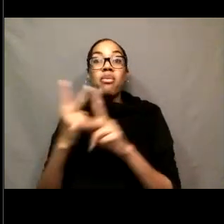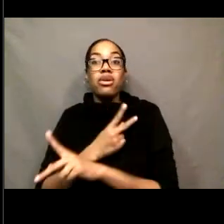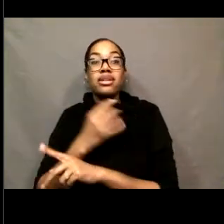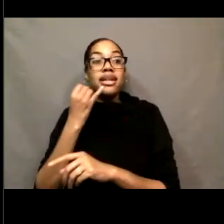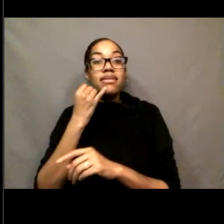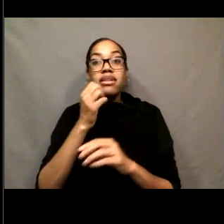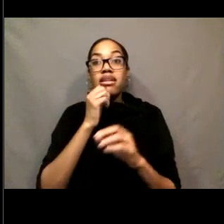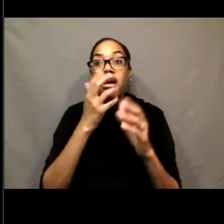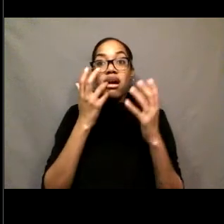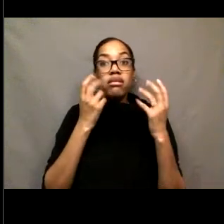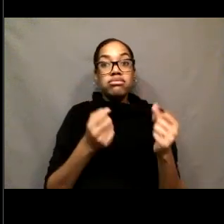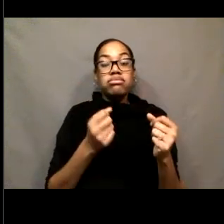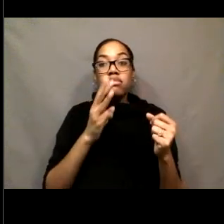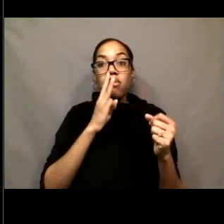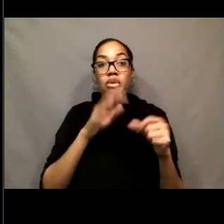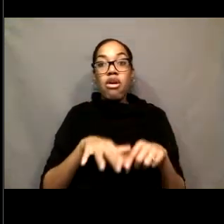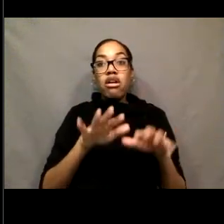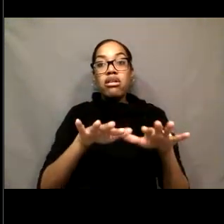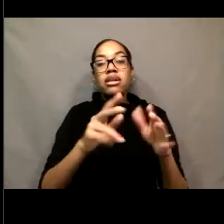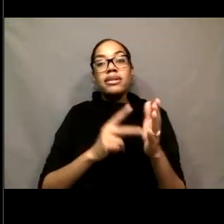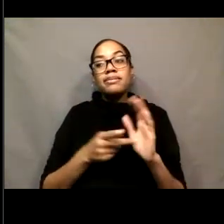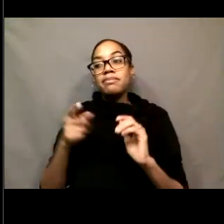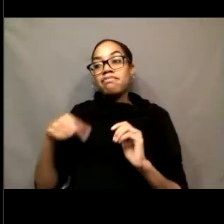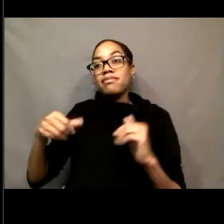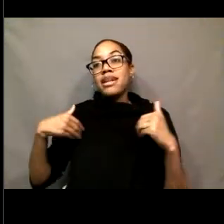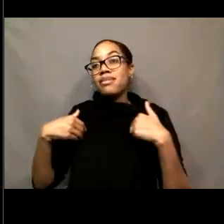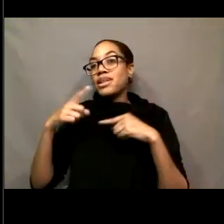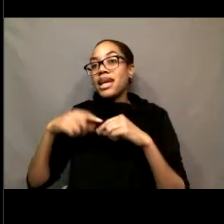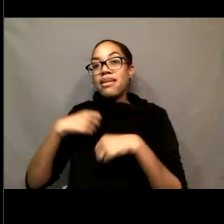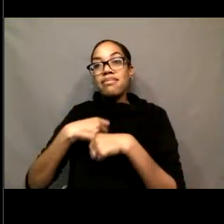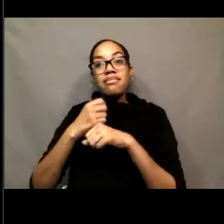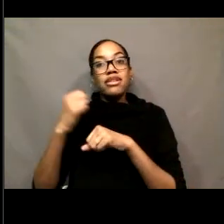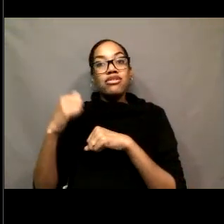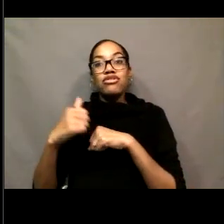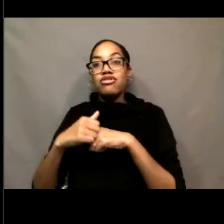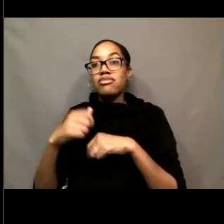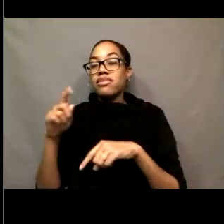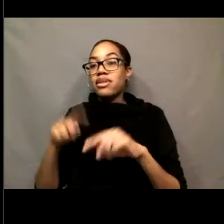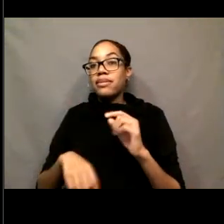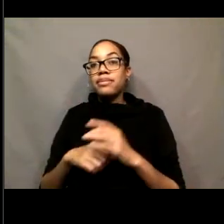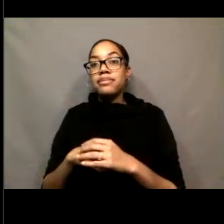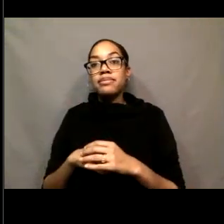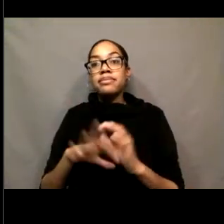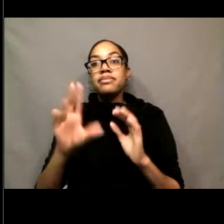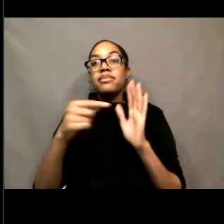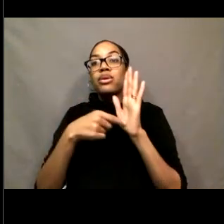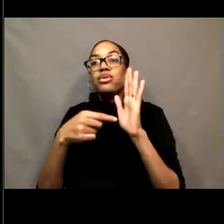where these organisms can't make their shell anymore. And actually, since you asked that too